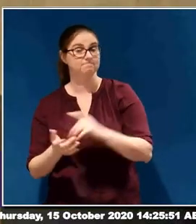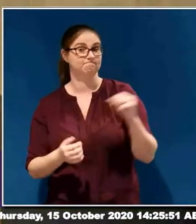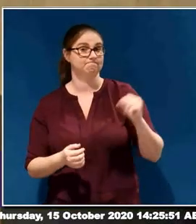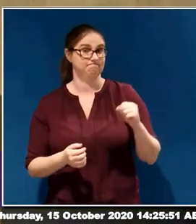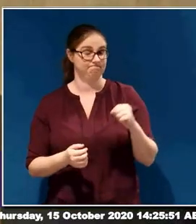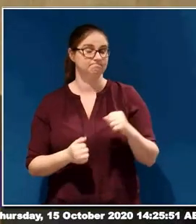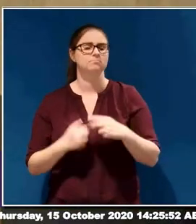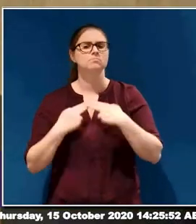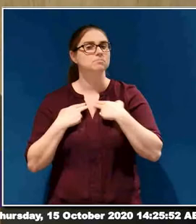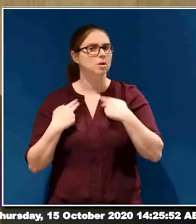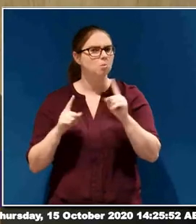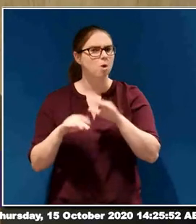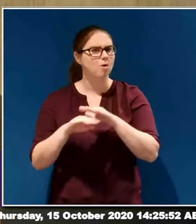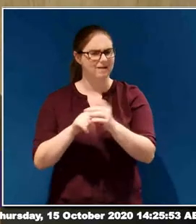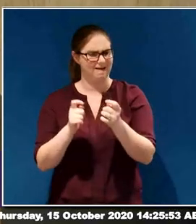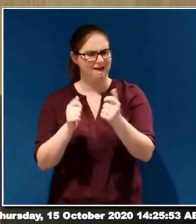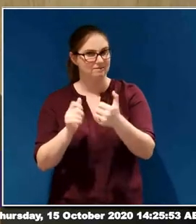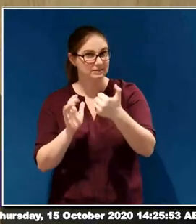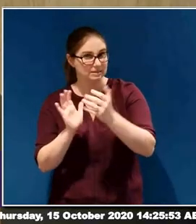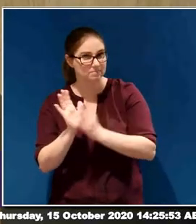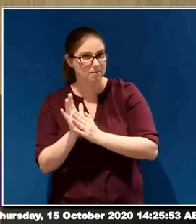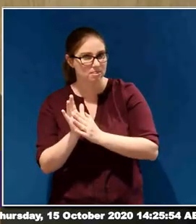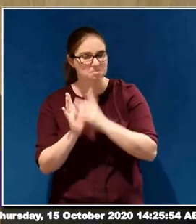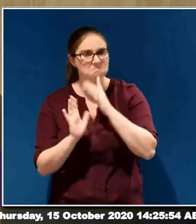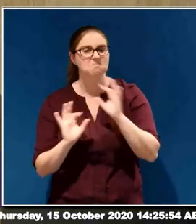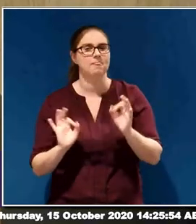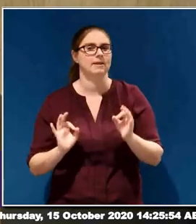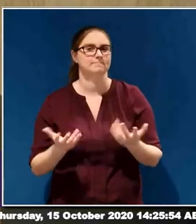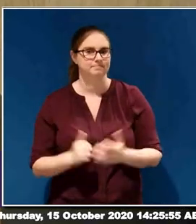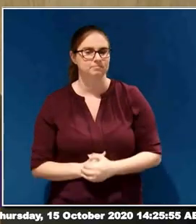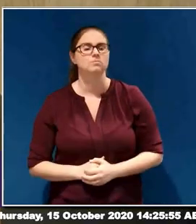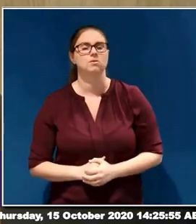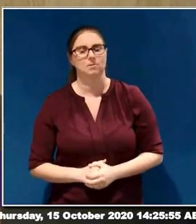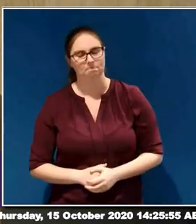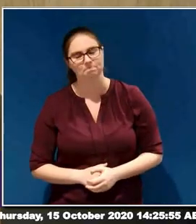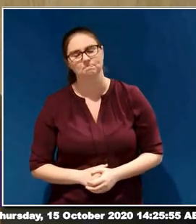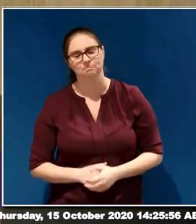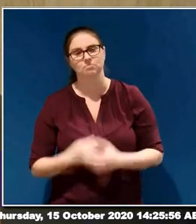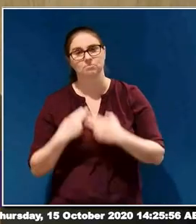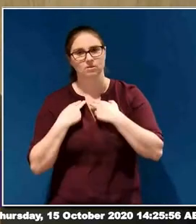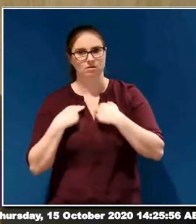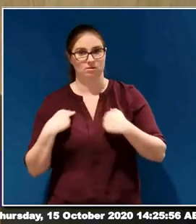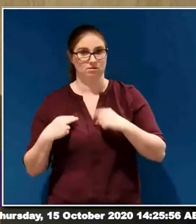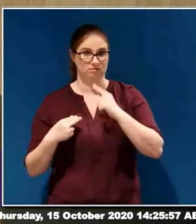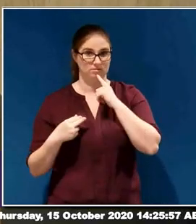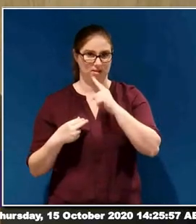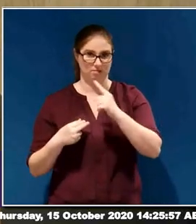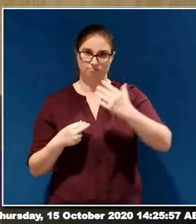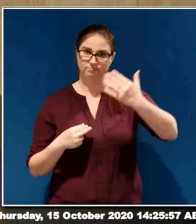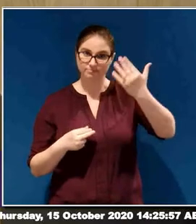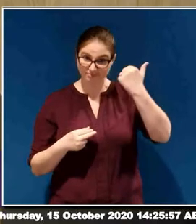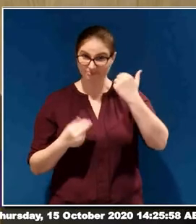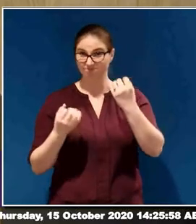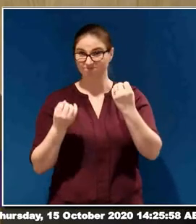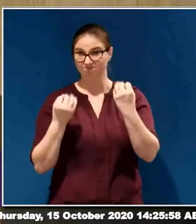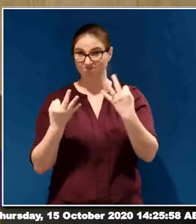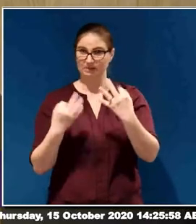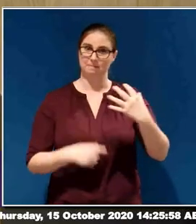To your understanding at the time, there's no mandatory obligation on, say, a Flexischool or some other alternative path the student